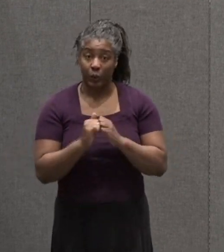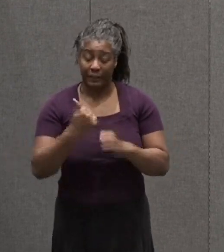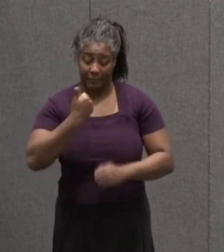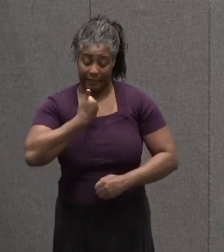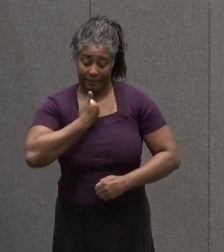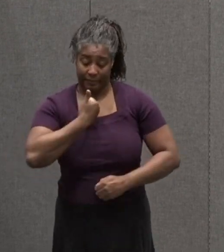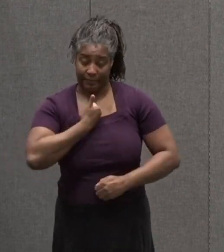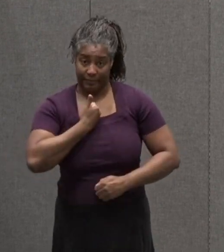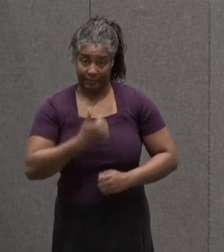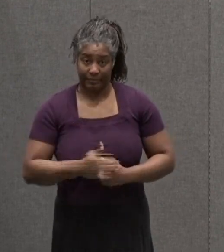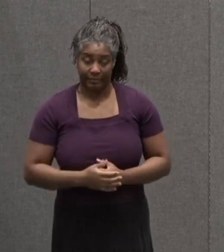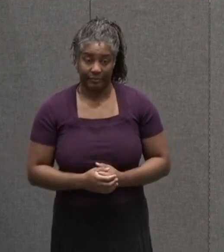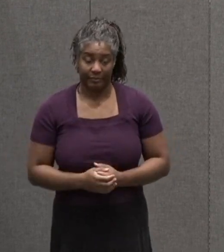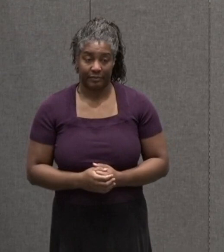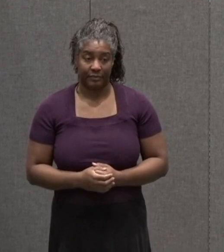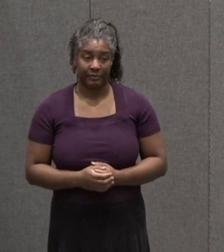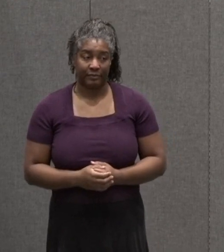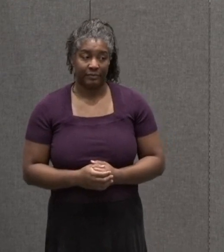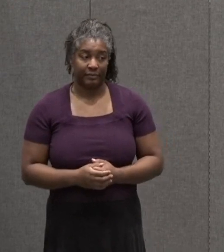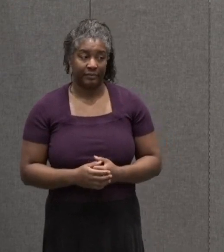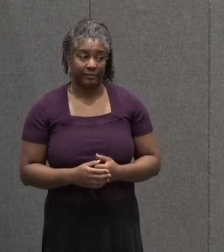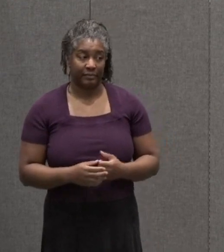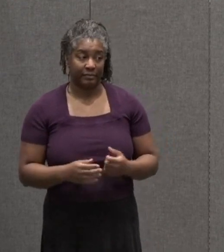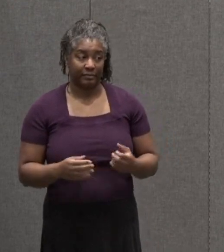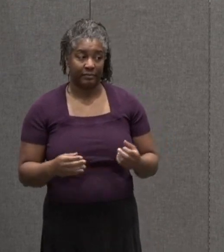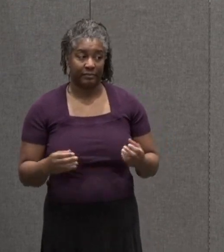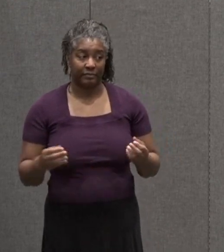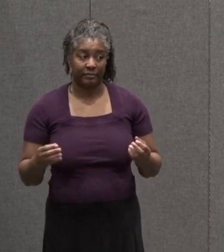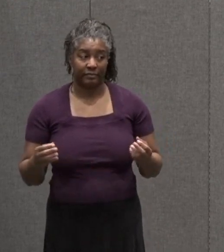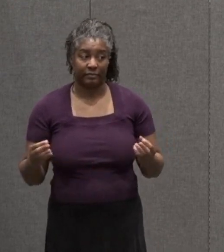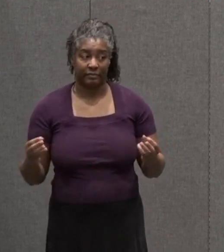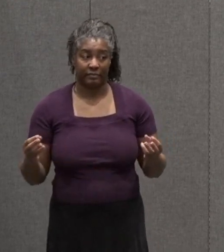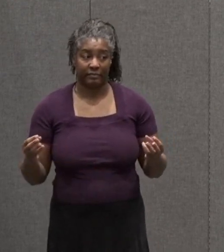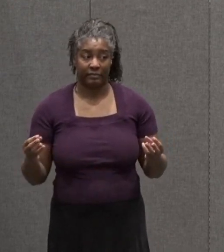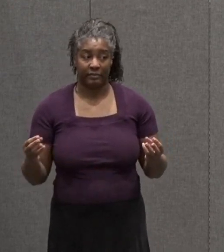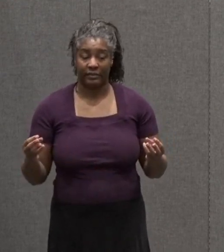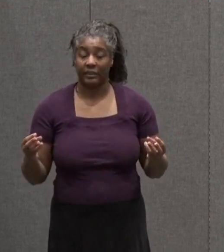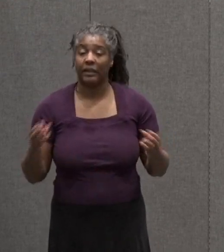finger with each word so it would be peace begins with me.